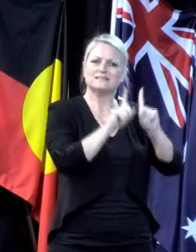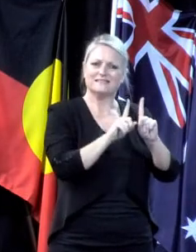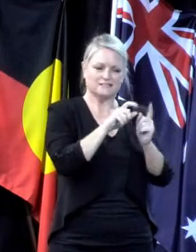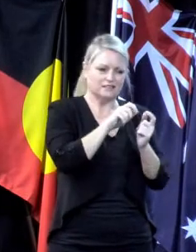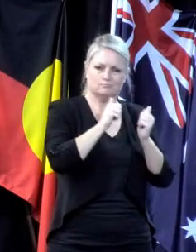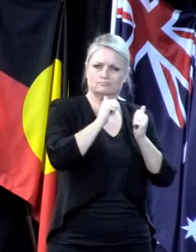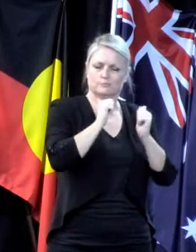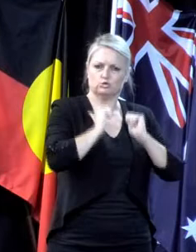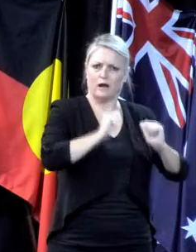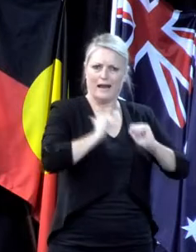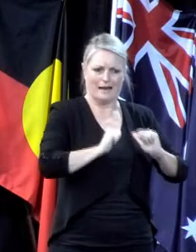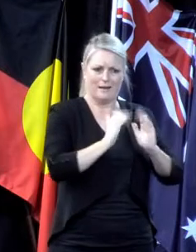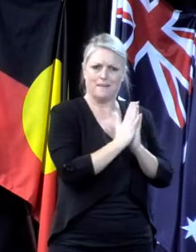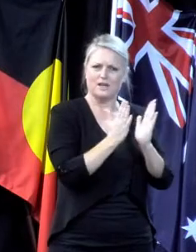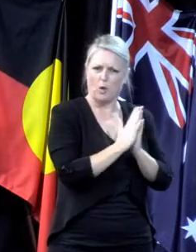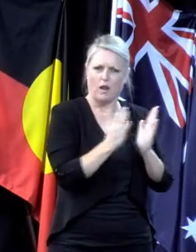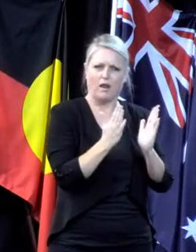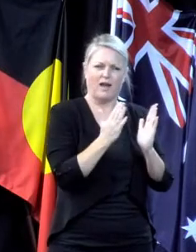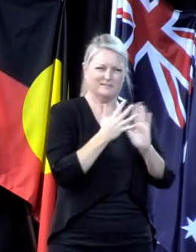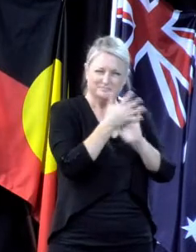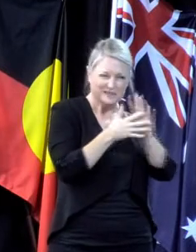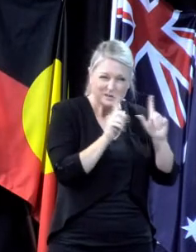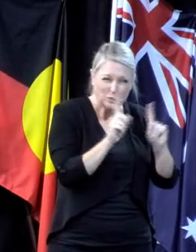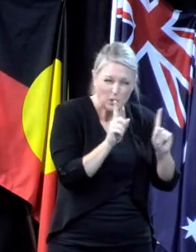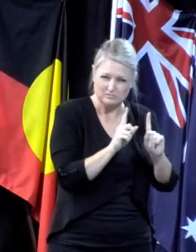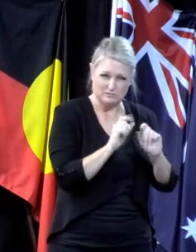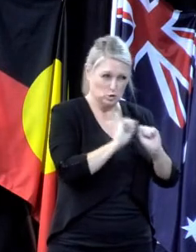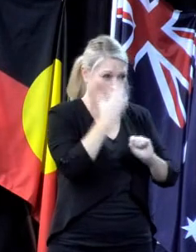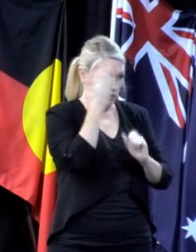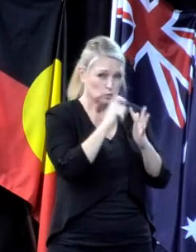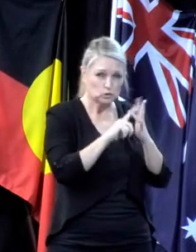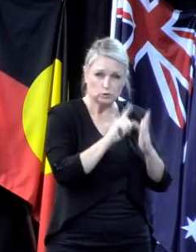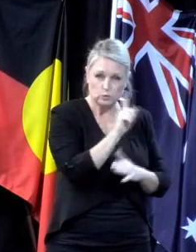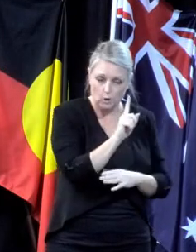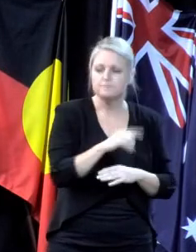What does that mean you're doing? Well, within the co-teaching training manual